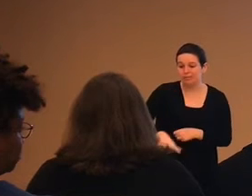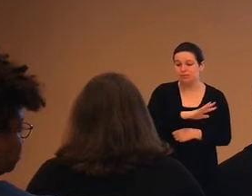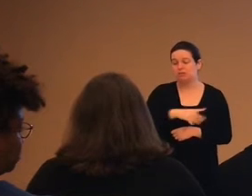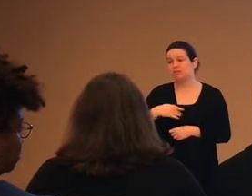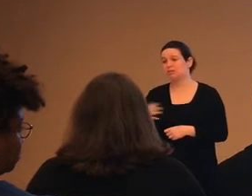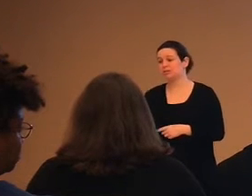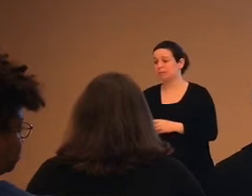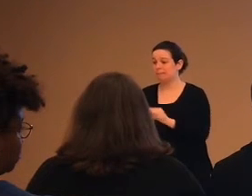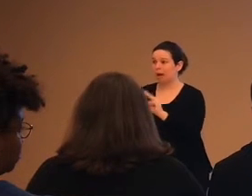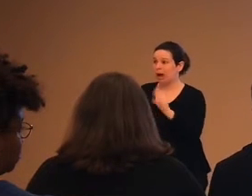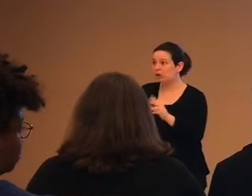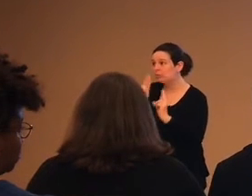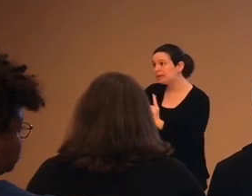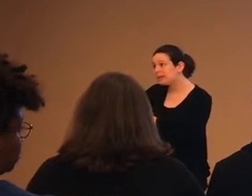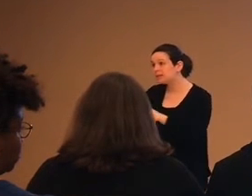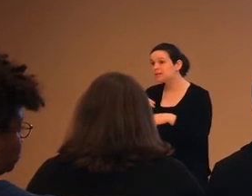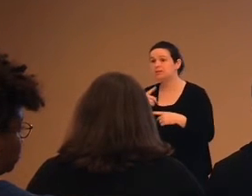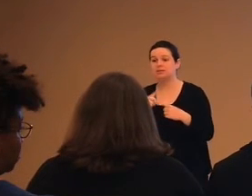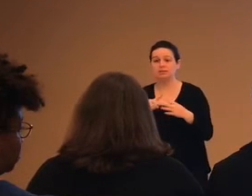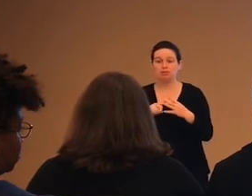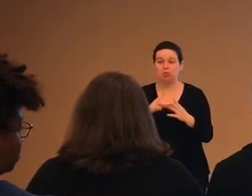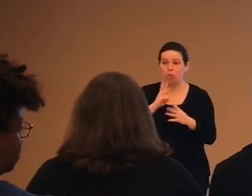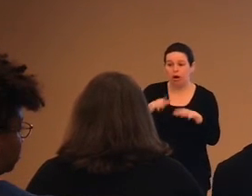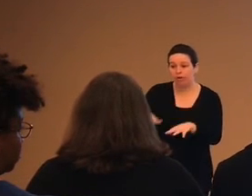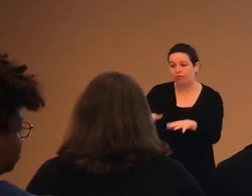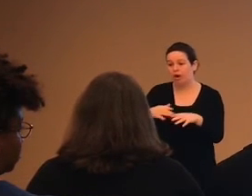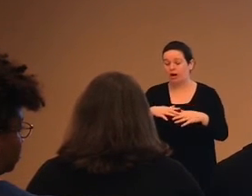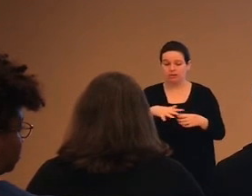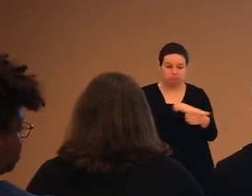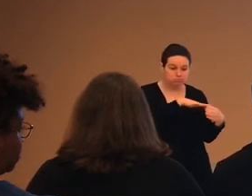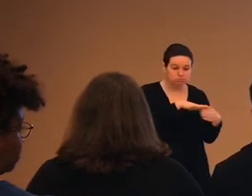National Scenic River water fronts lakefront shores shorelines